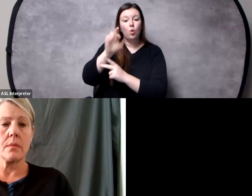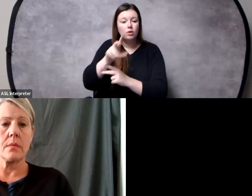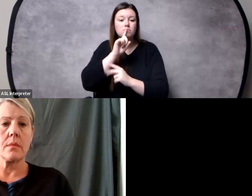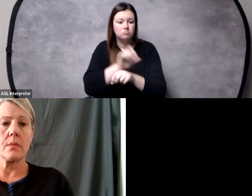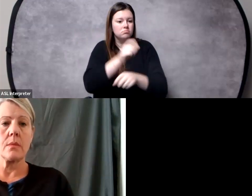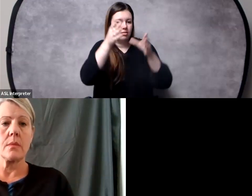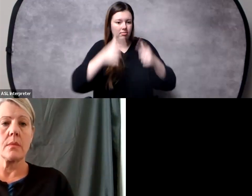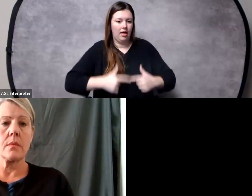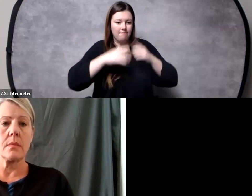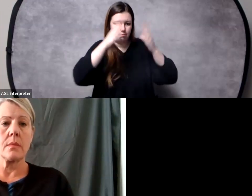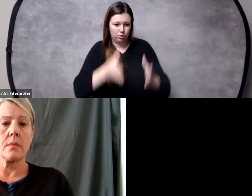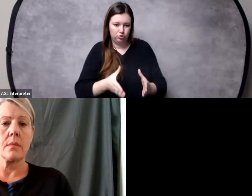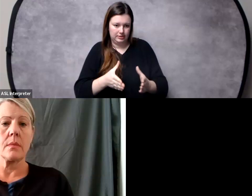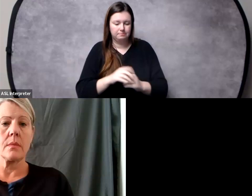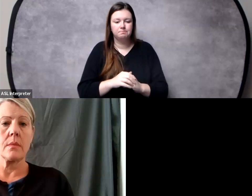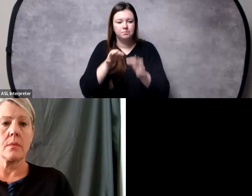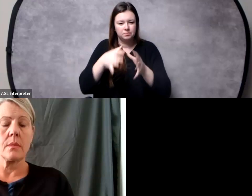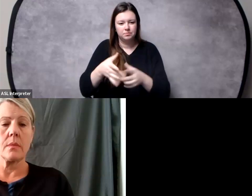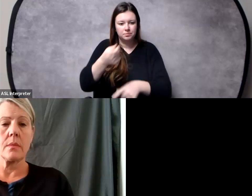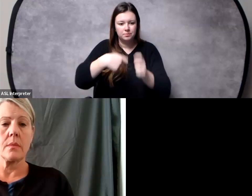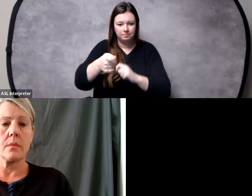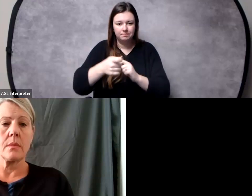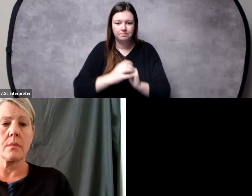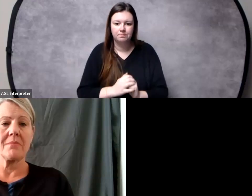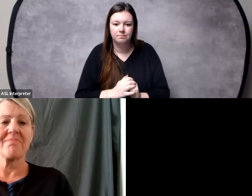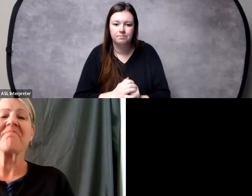Then for web content and mobile apps, that's